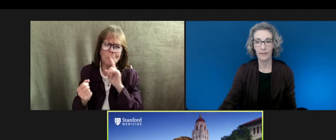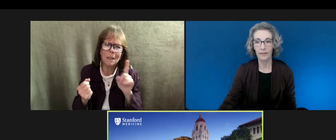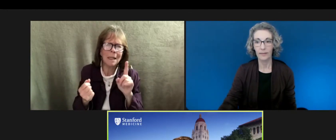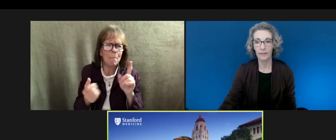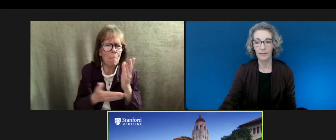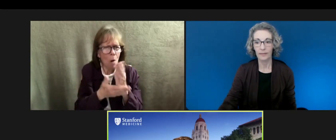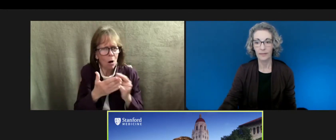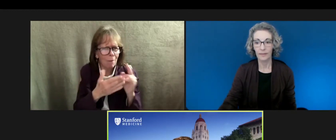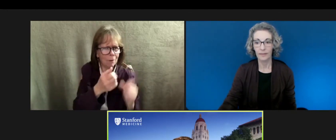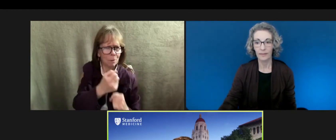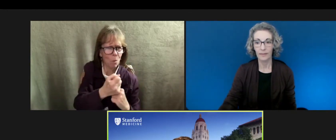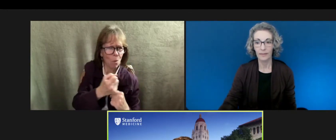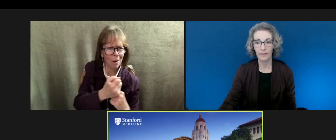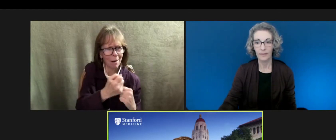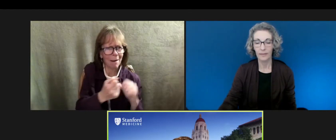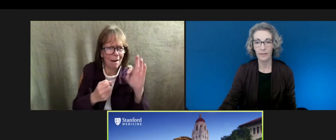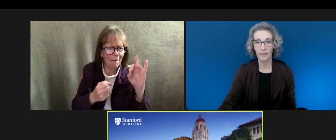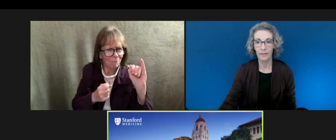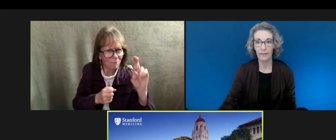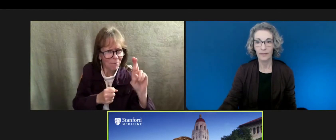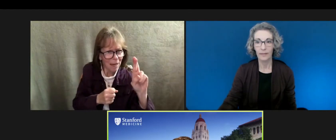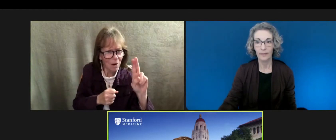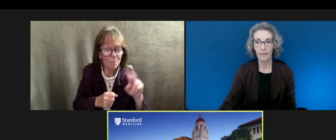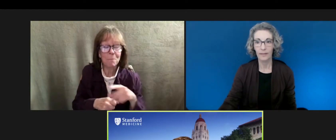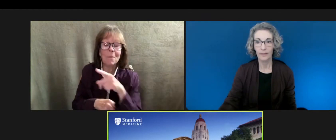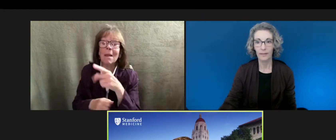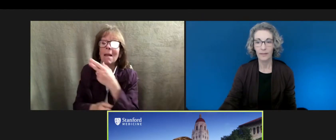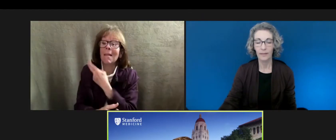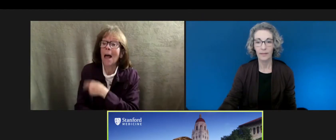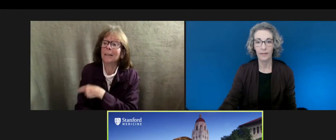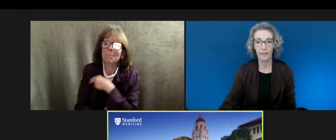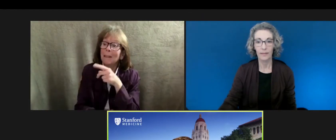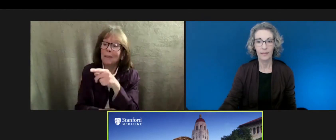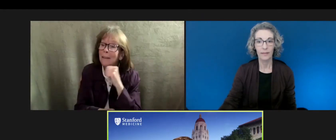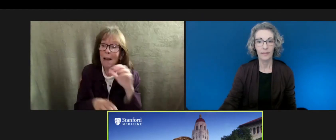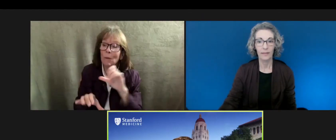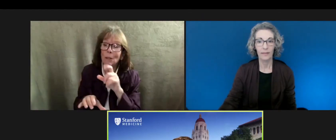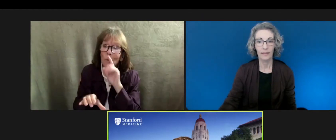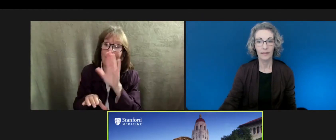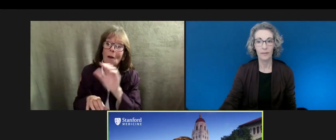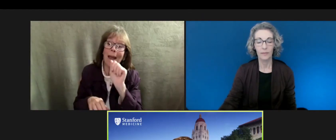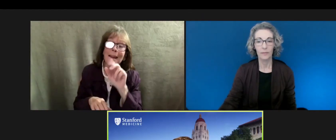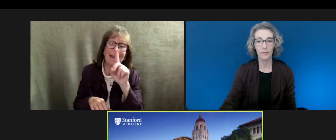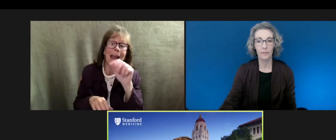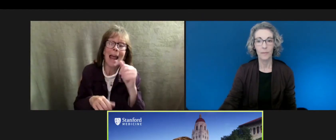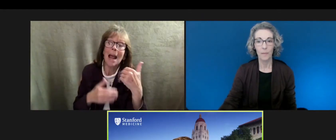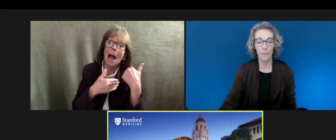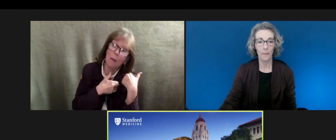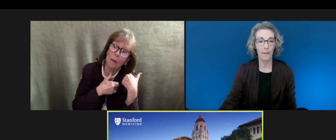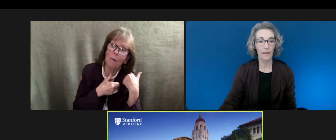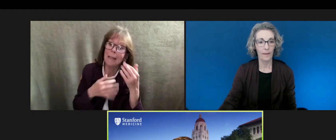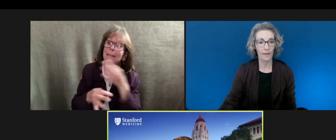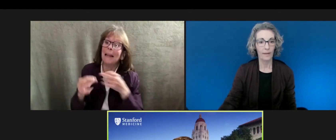Institutions are not actually fulfilling their ADA obligation and instead just shifting the burden.